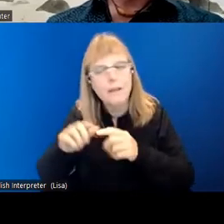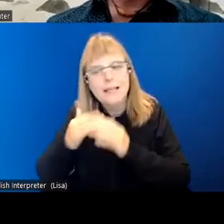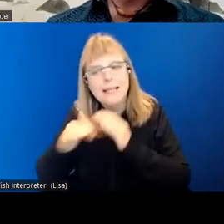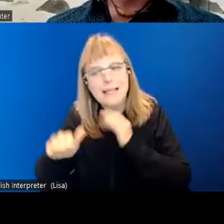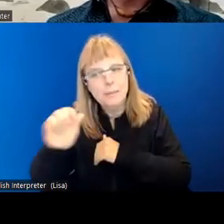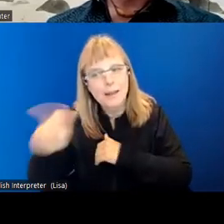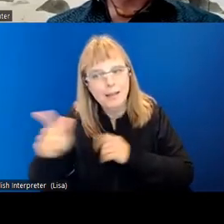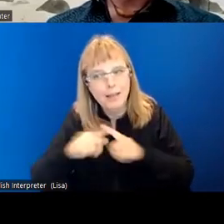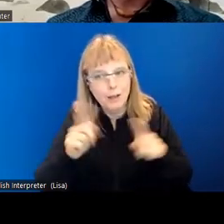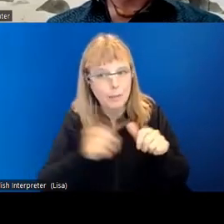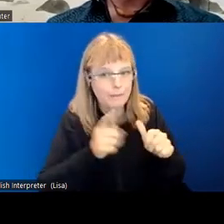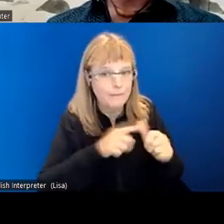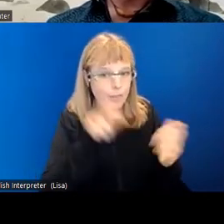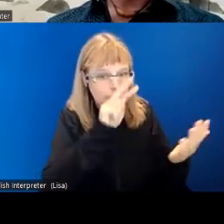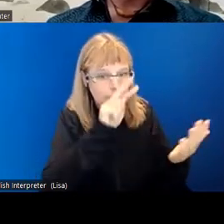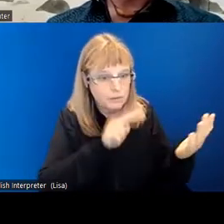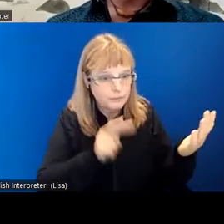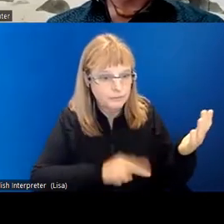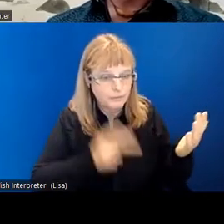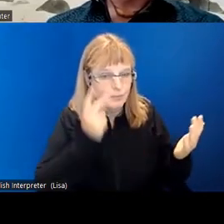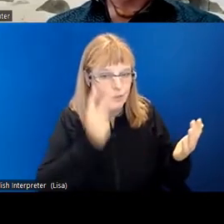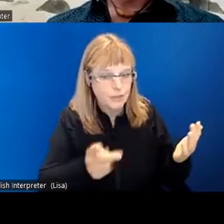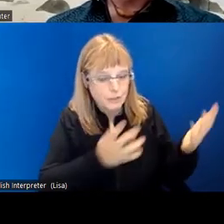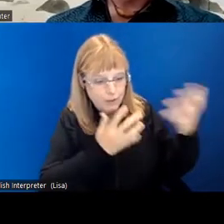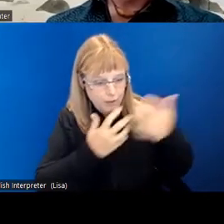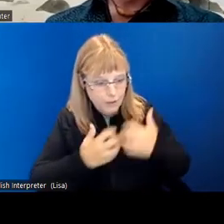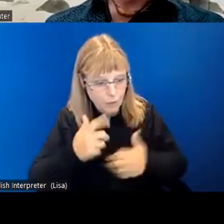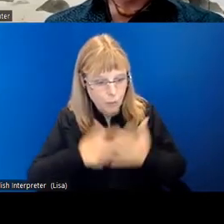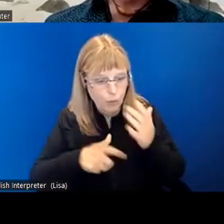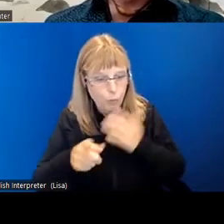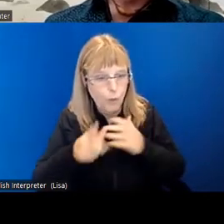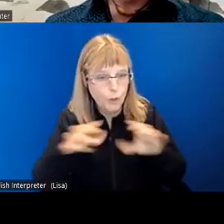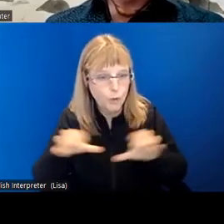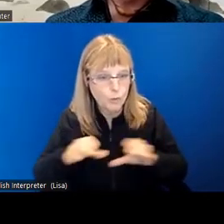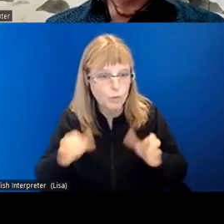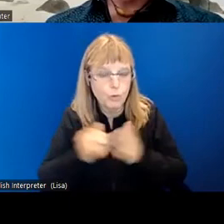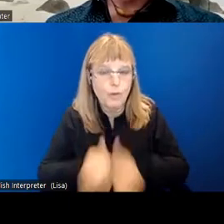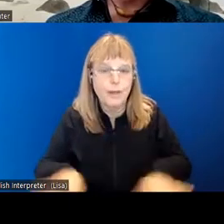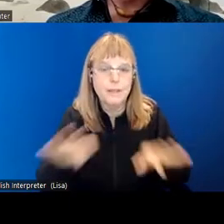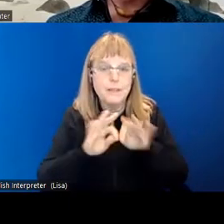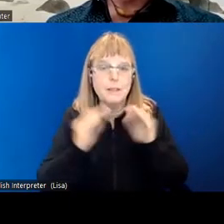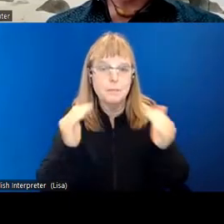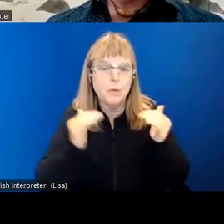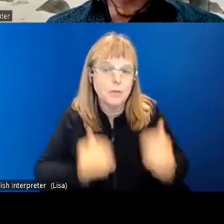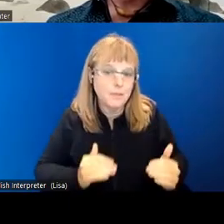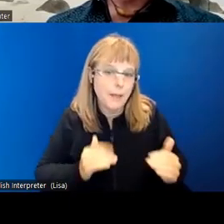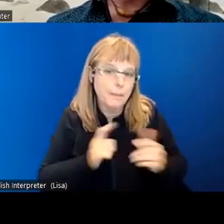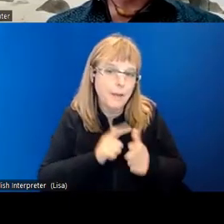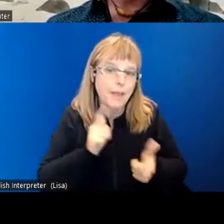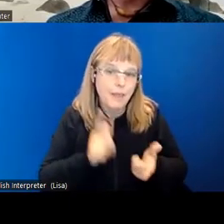And I think that's a really, really important step because then there's an authentic connection